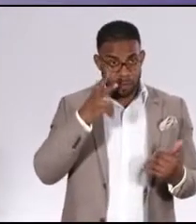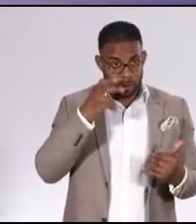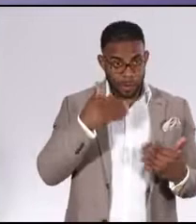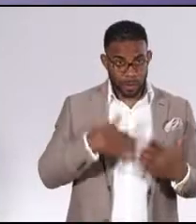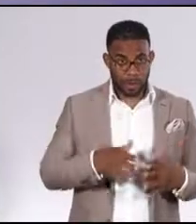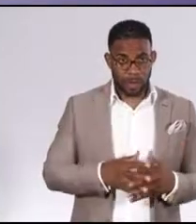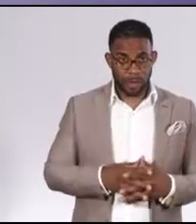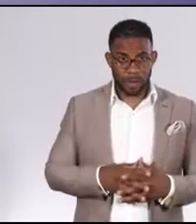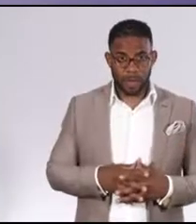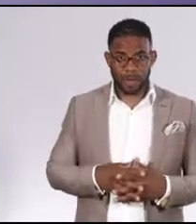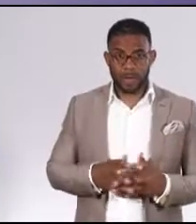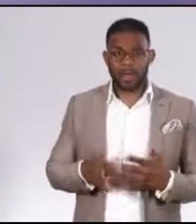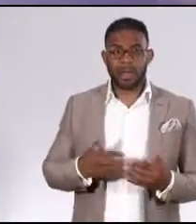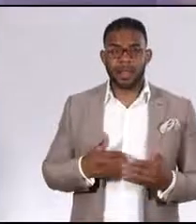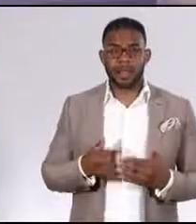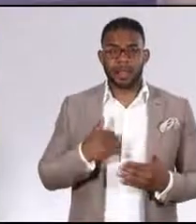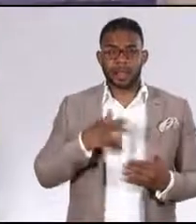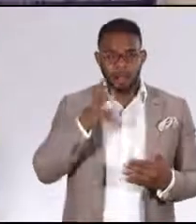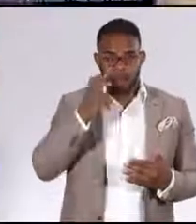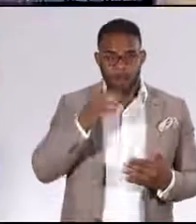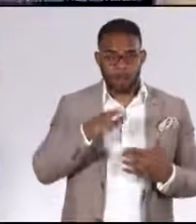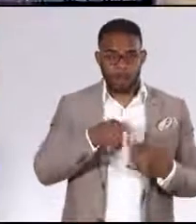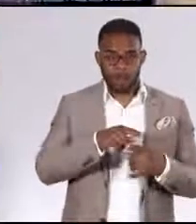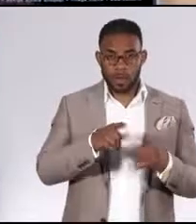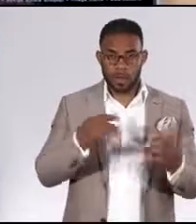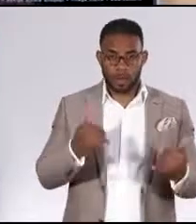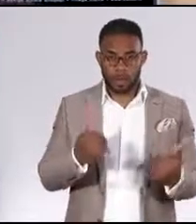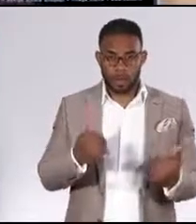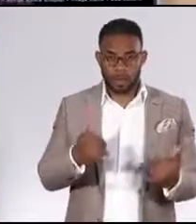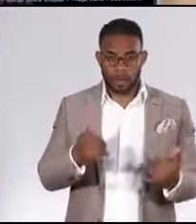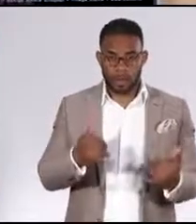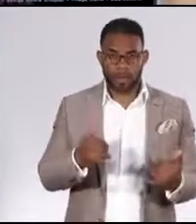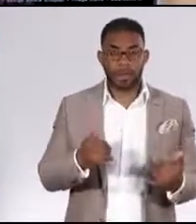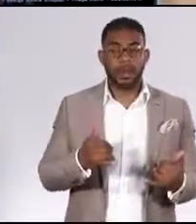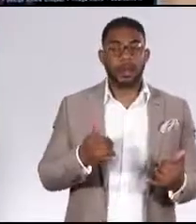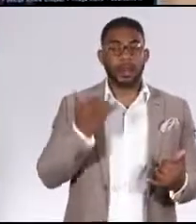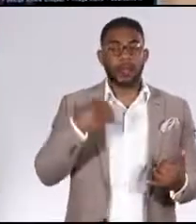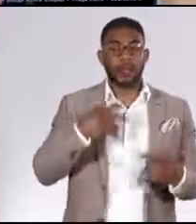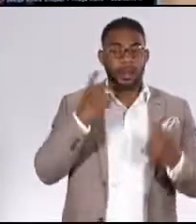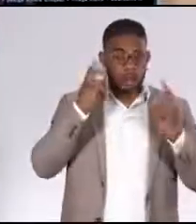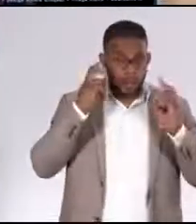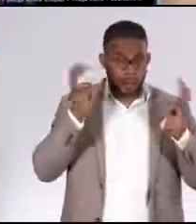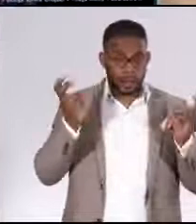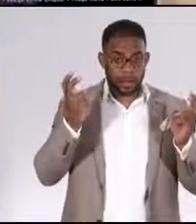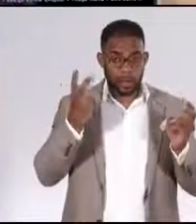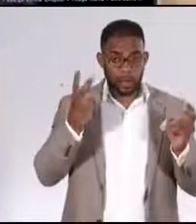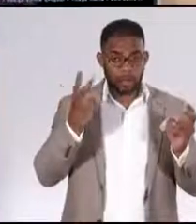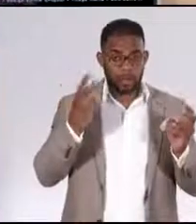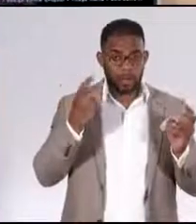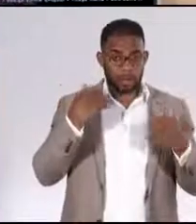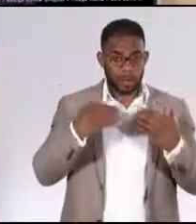Even though i'm hearing all of you now, i'm there. If I take out my two processors, I hear nothing.